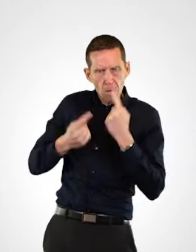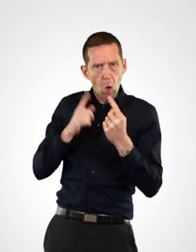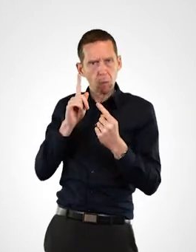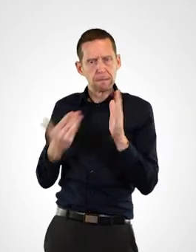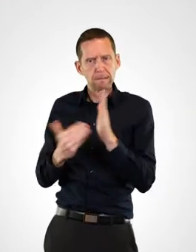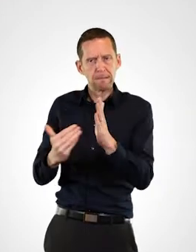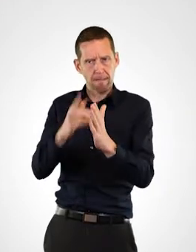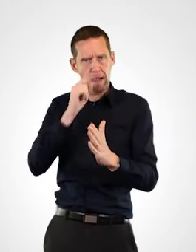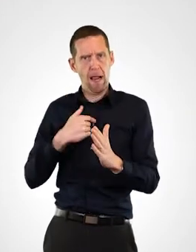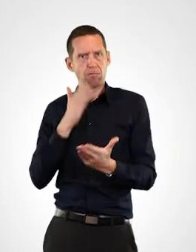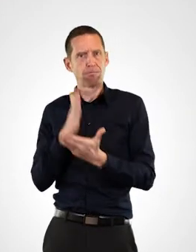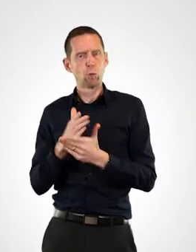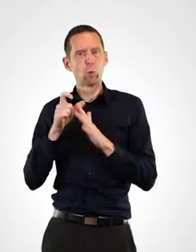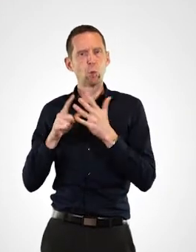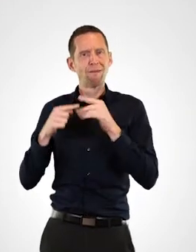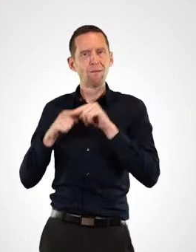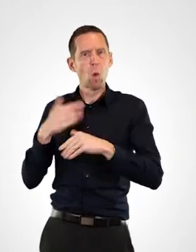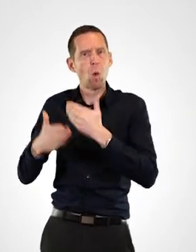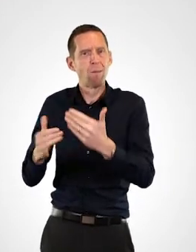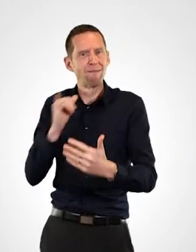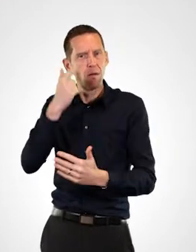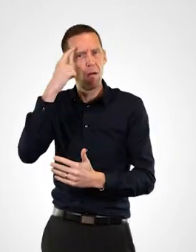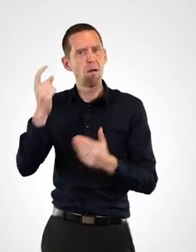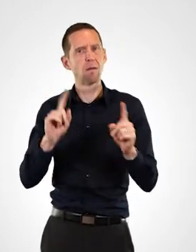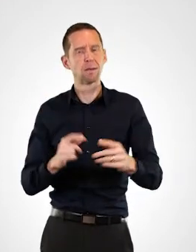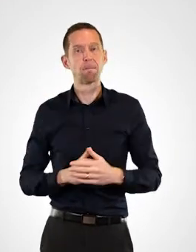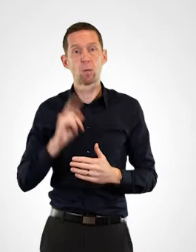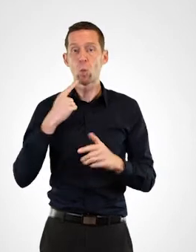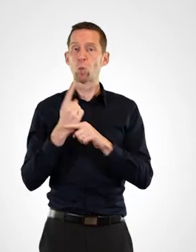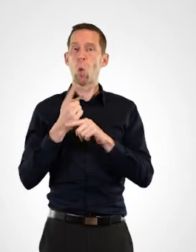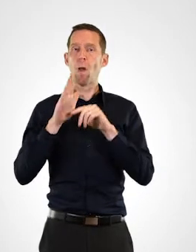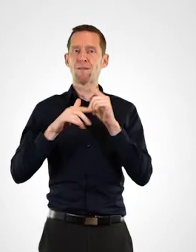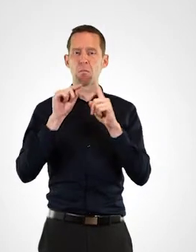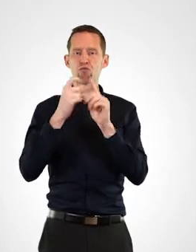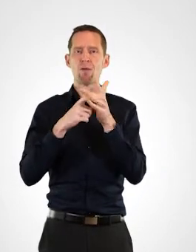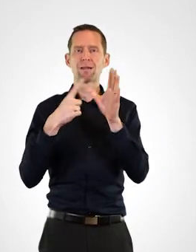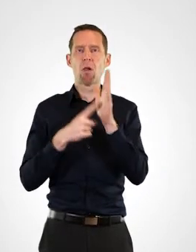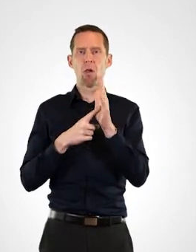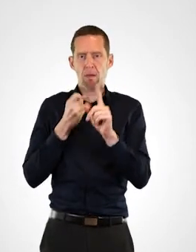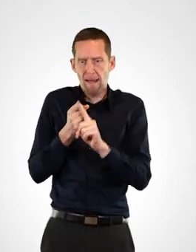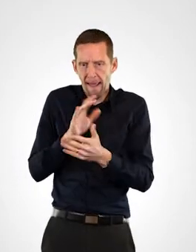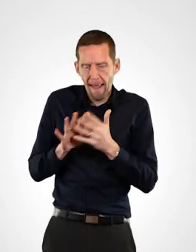or are there some practical applications? And so today we're going to talk about practical applications,